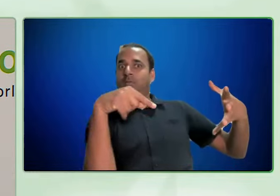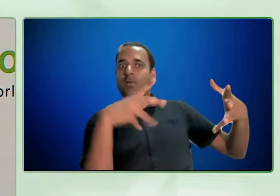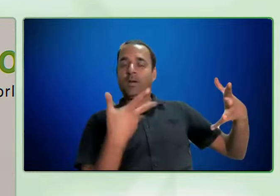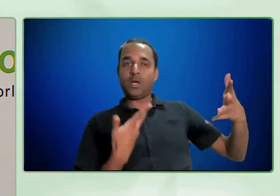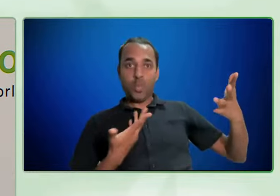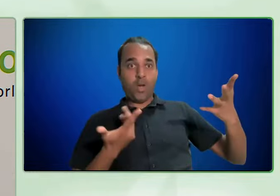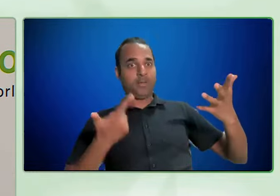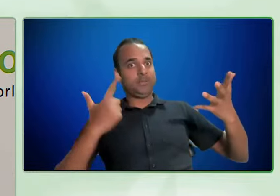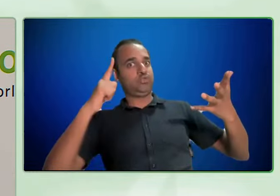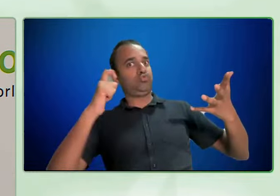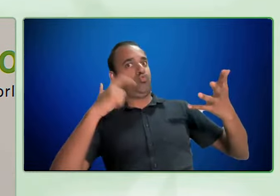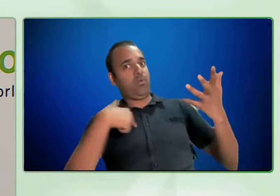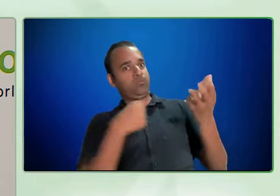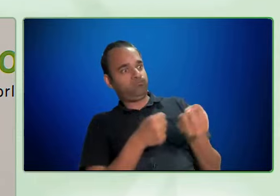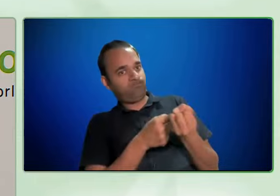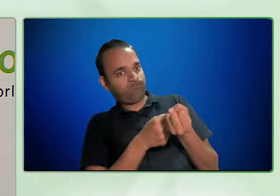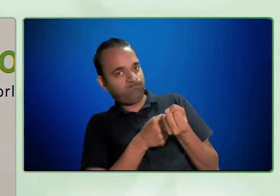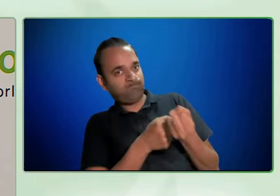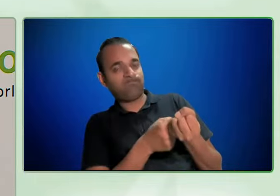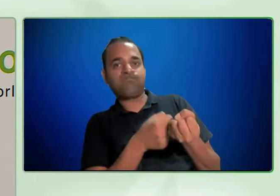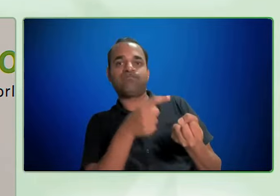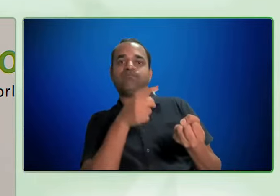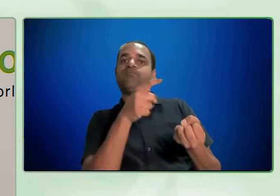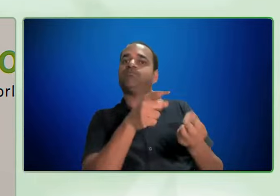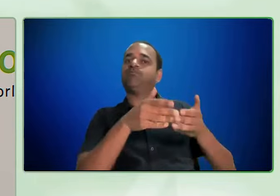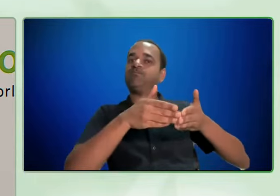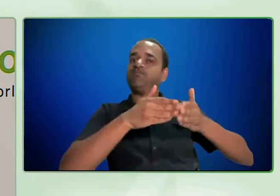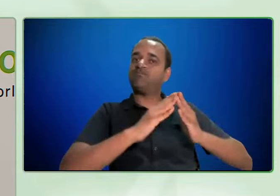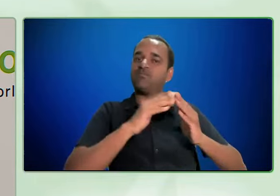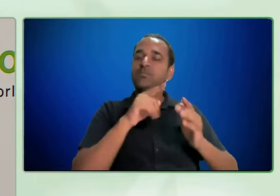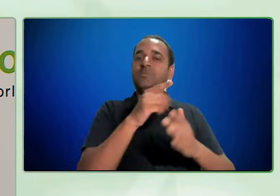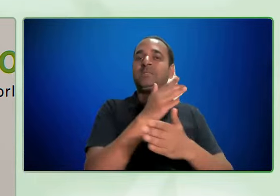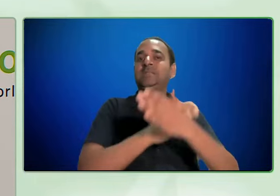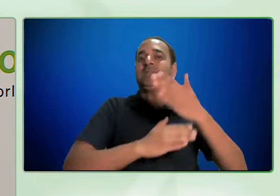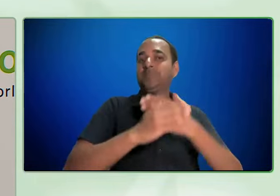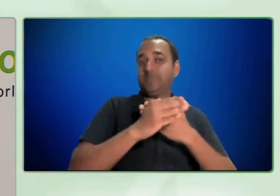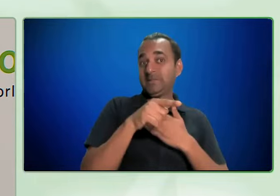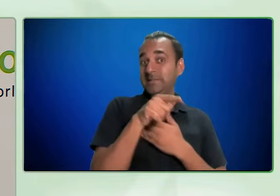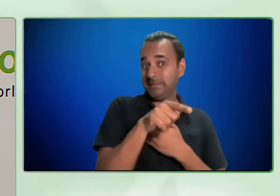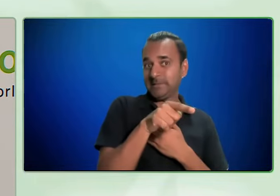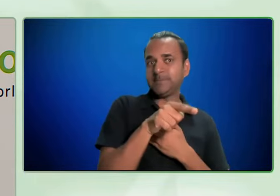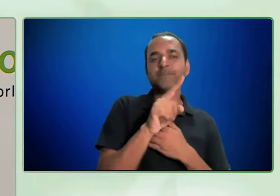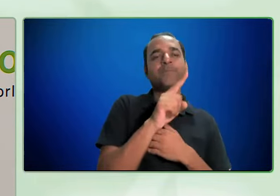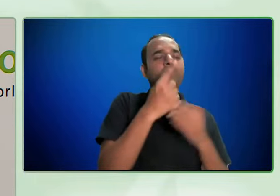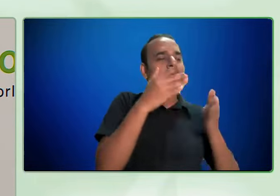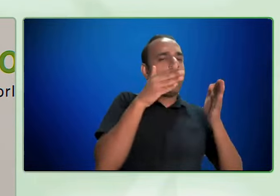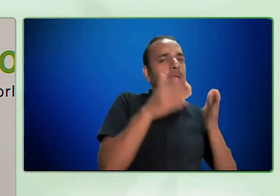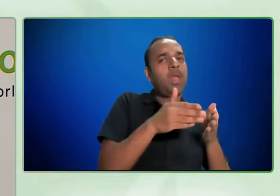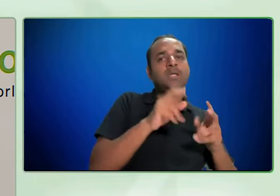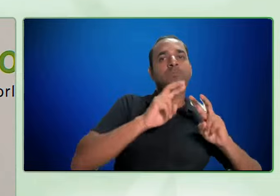is what I am doing and I teach accessibility and assistive technology and accessibility,